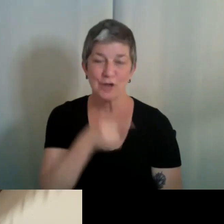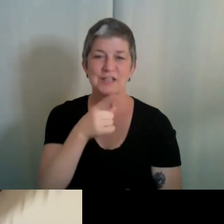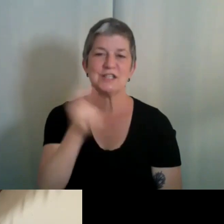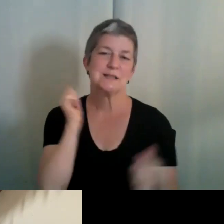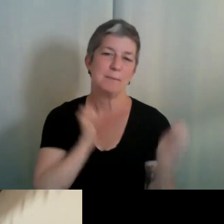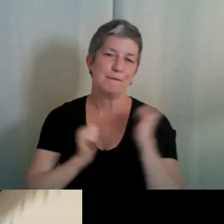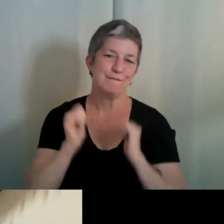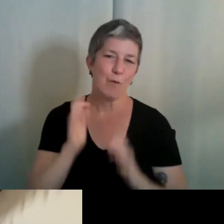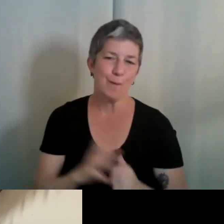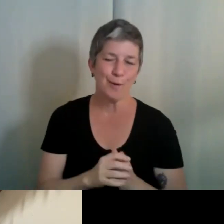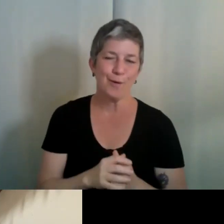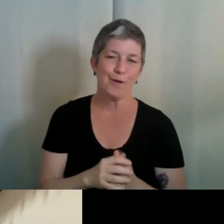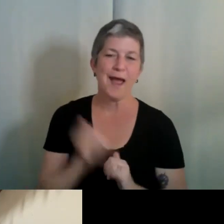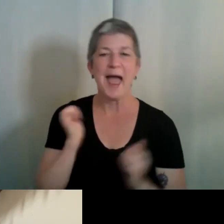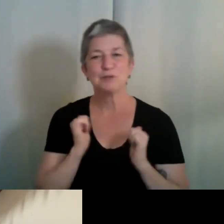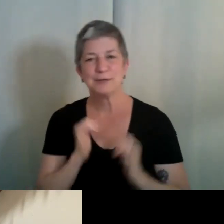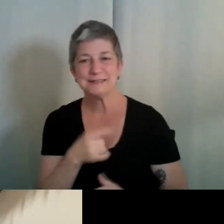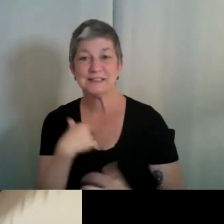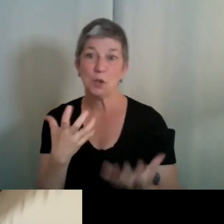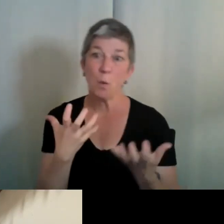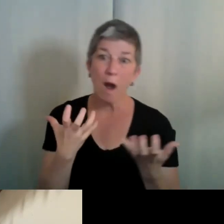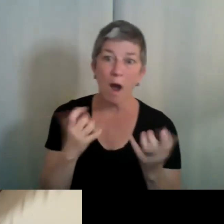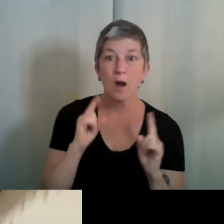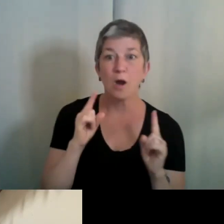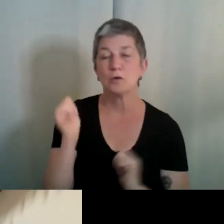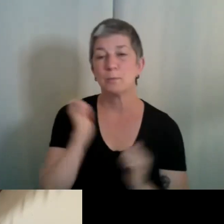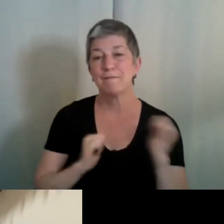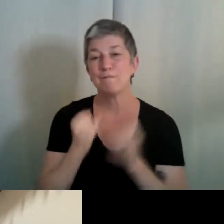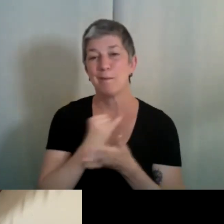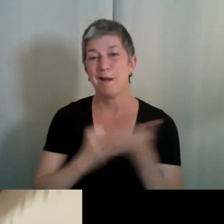actress and wanted to go to a performing arts school and this